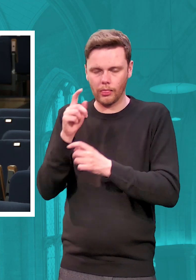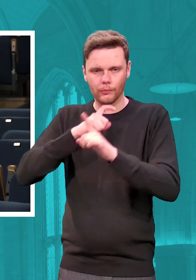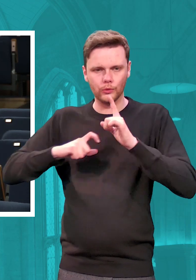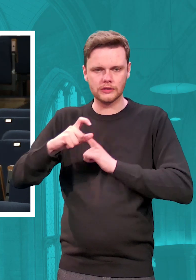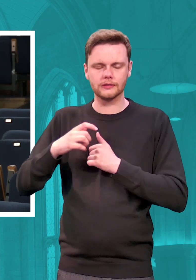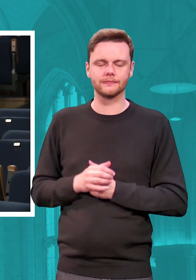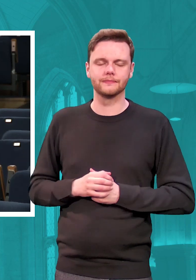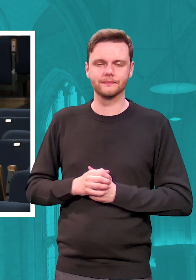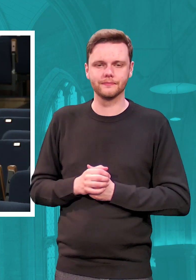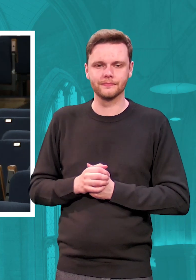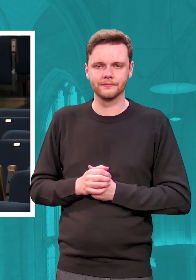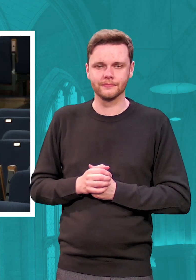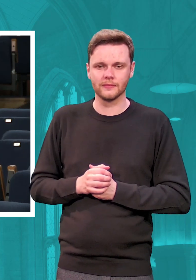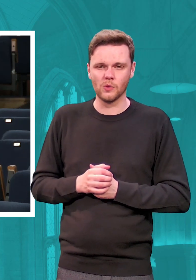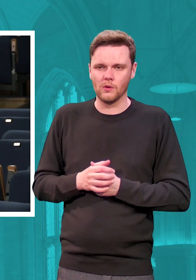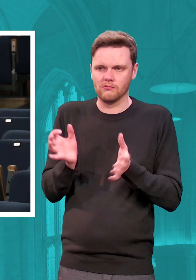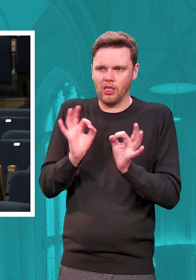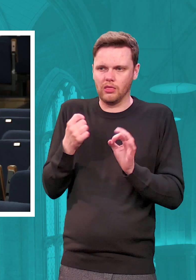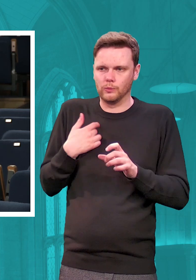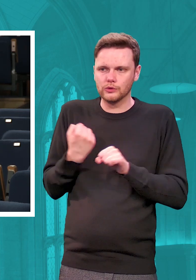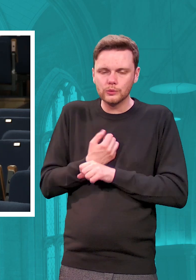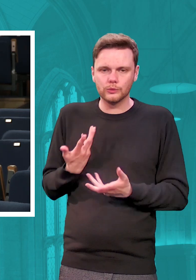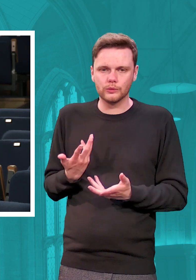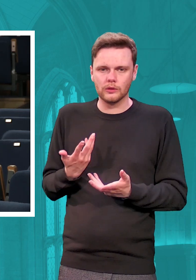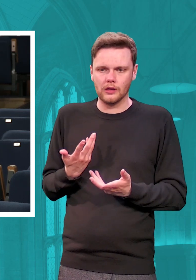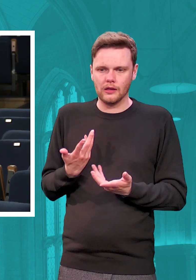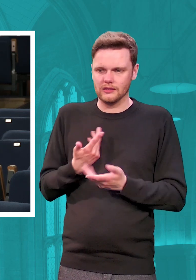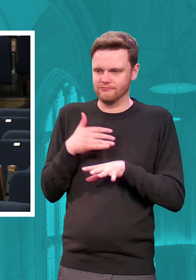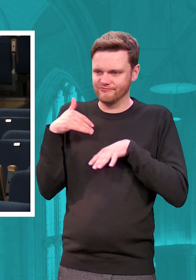So none of what we do is of any consequence